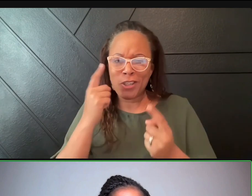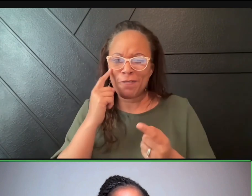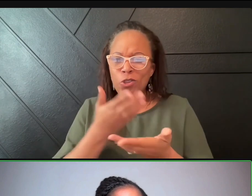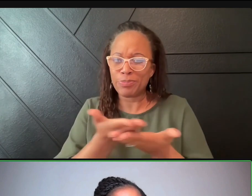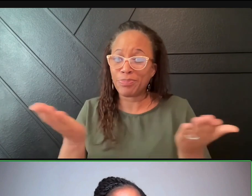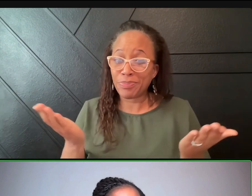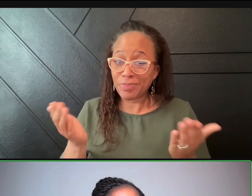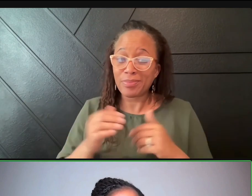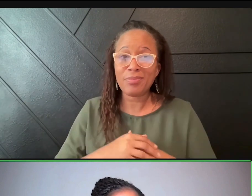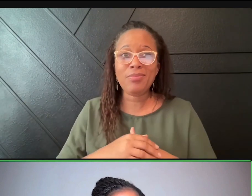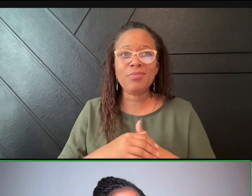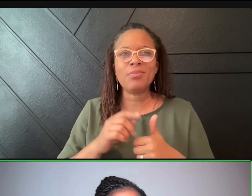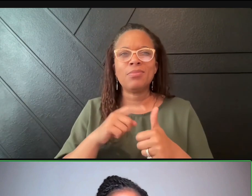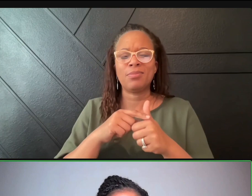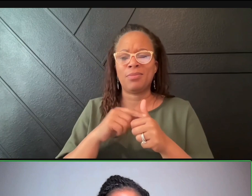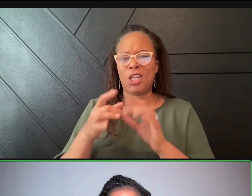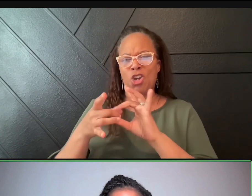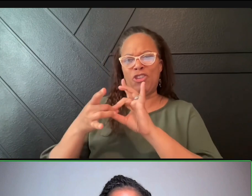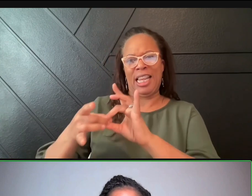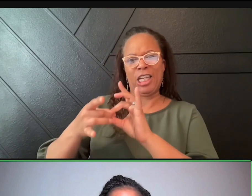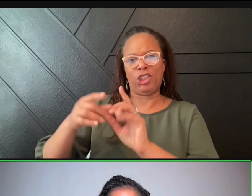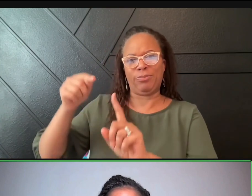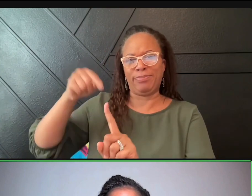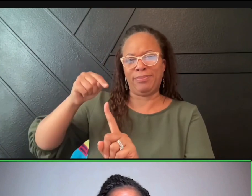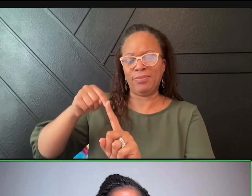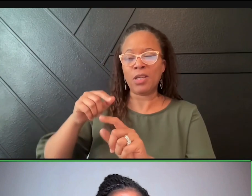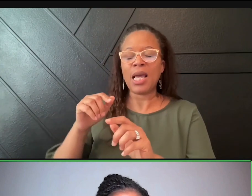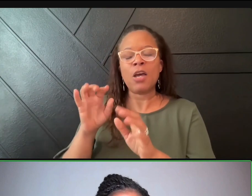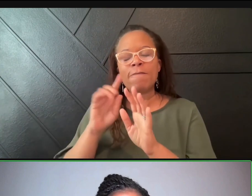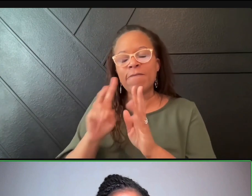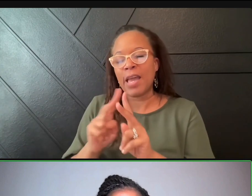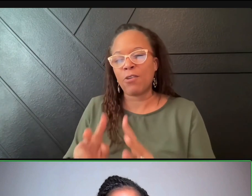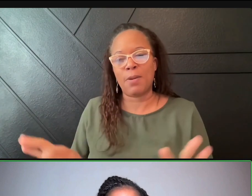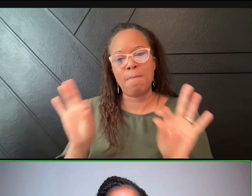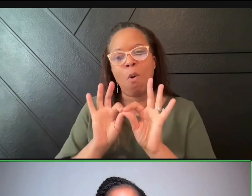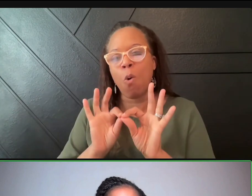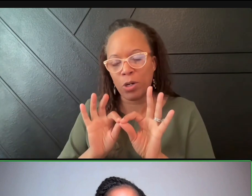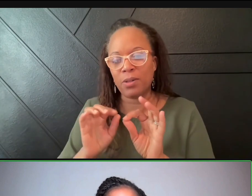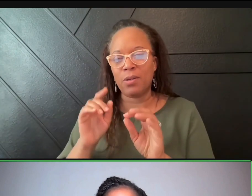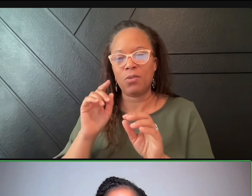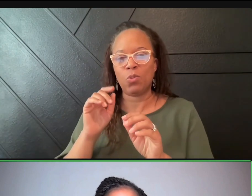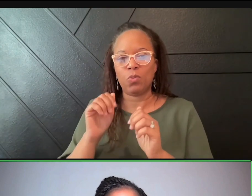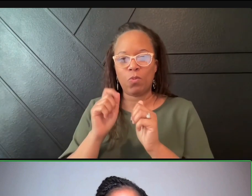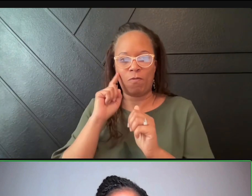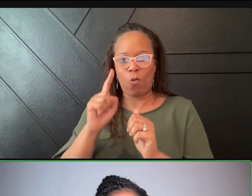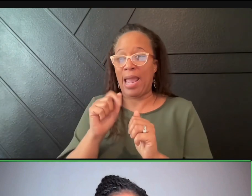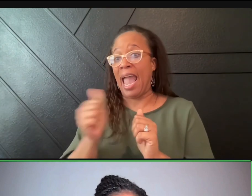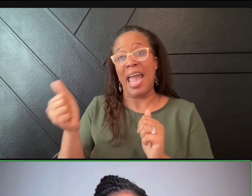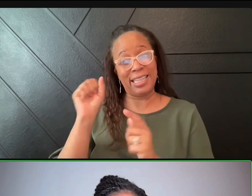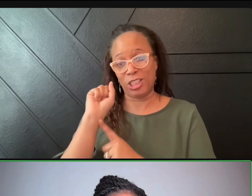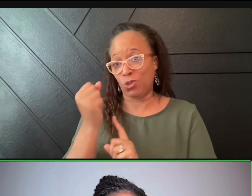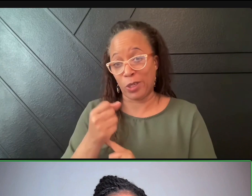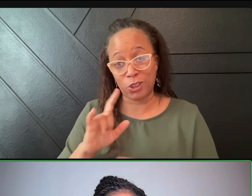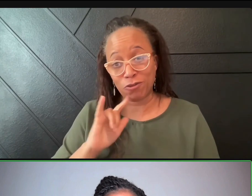Here are a few tips and suggestions for you to keep in mind. First thing is to build a relationship.